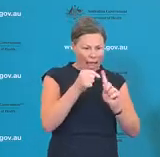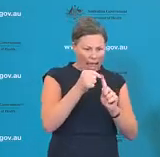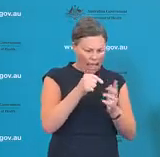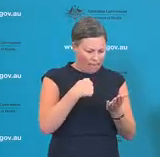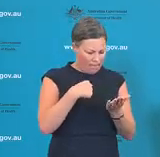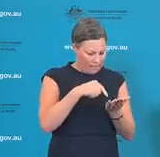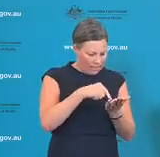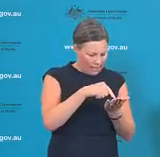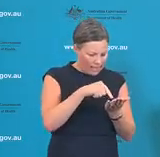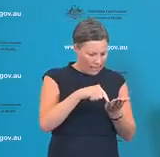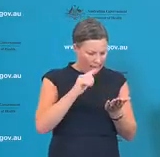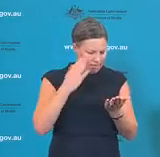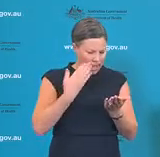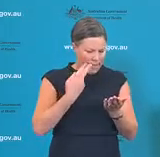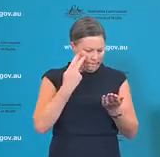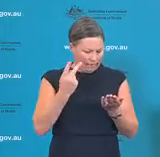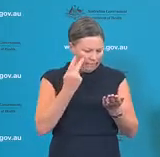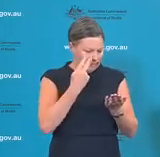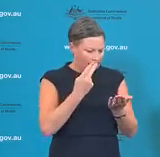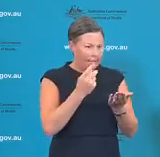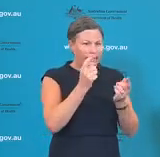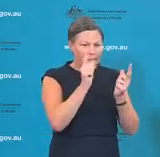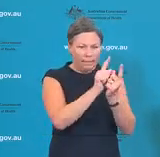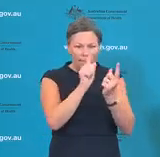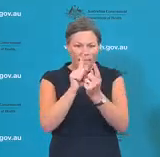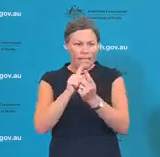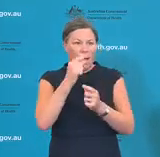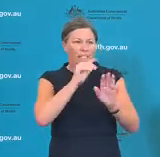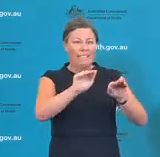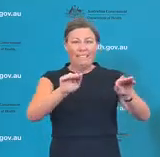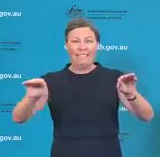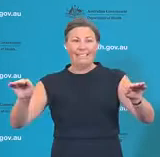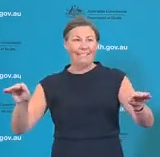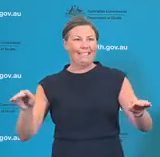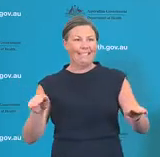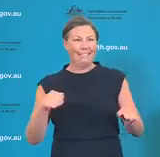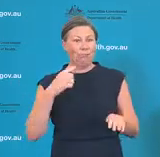if somebody else was infected and I had been close to them. So it's a